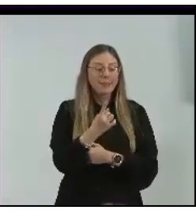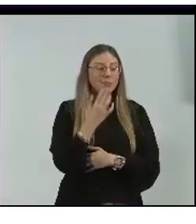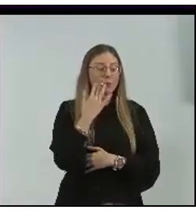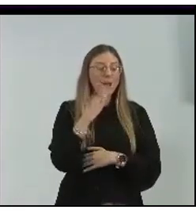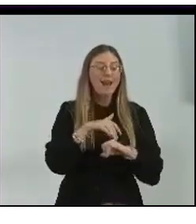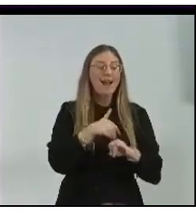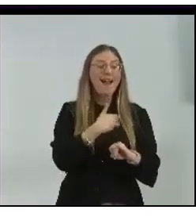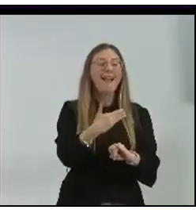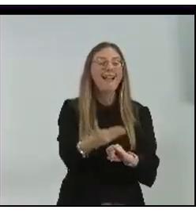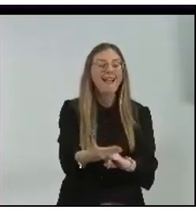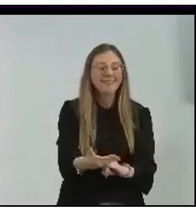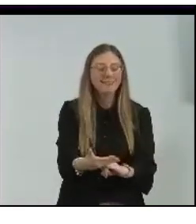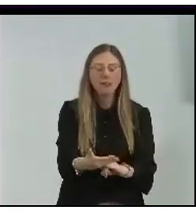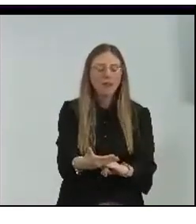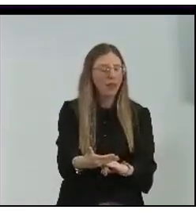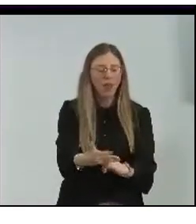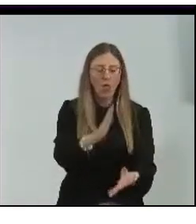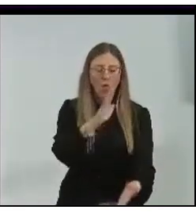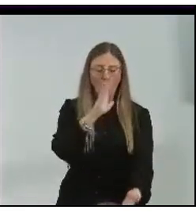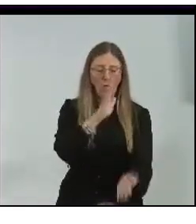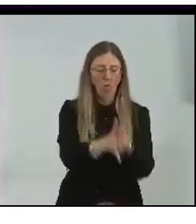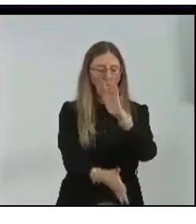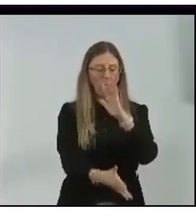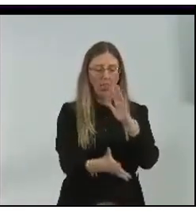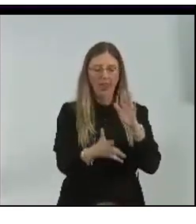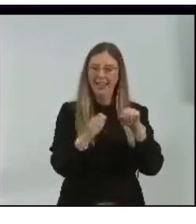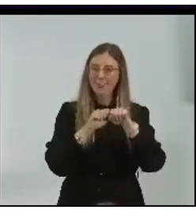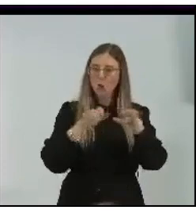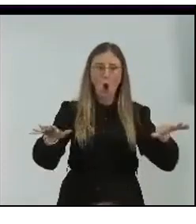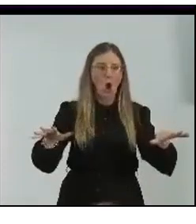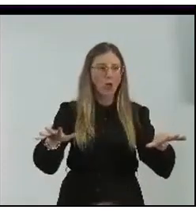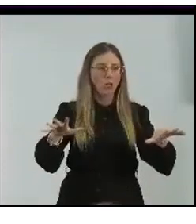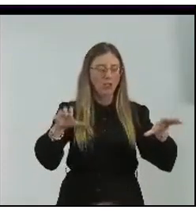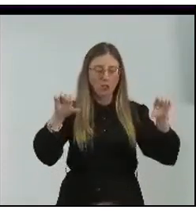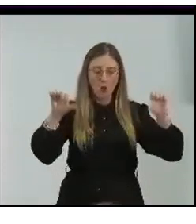And then it just kind of, you know, it disappears, it's out there in the world everyone